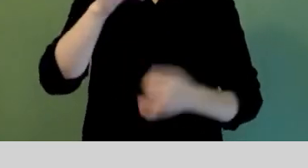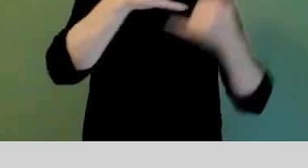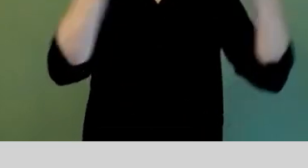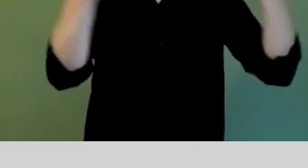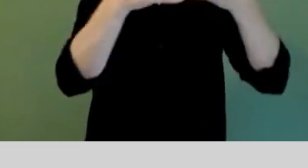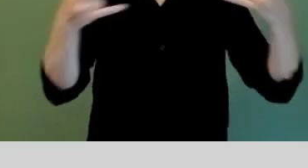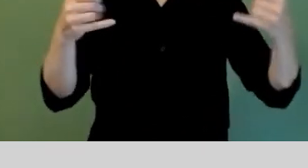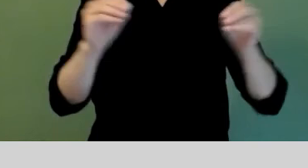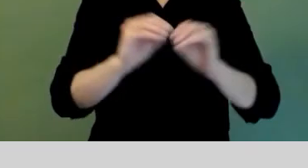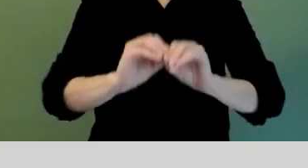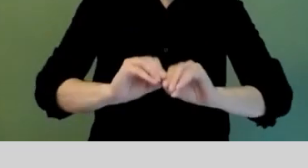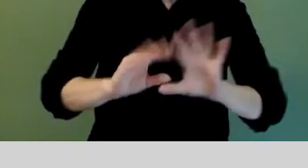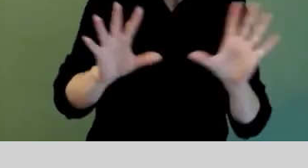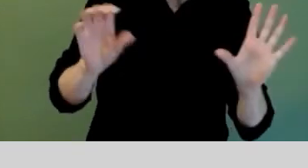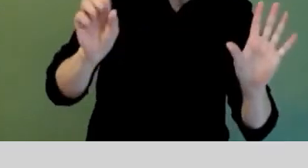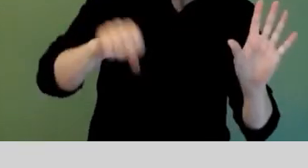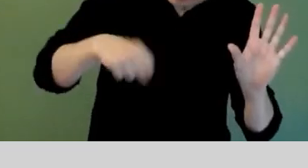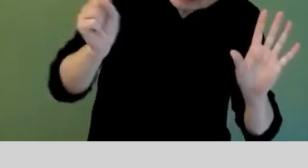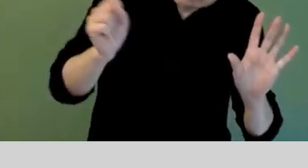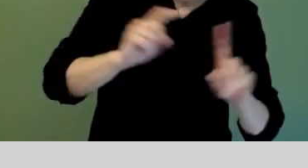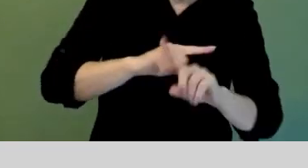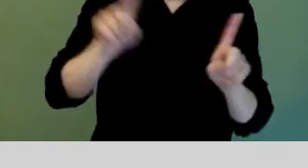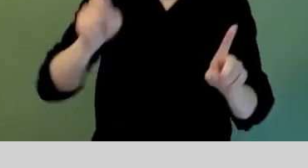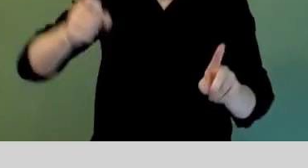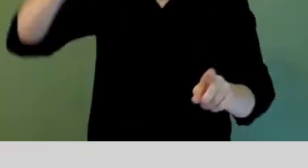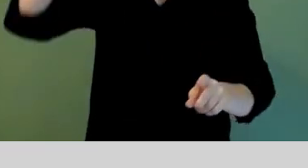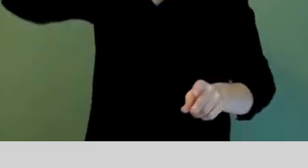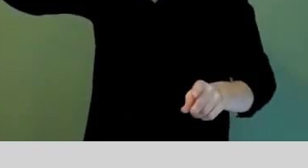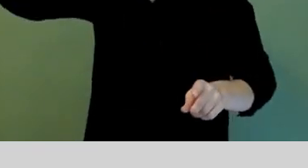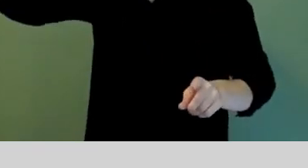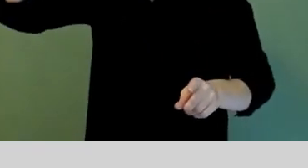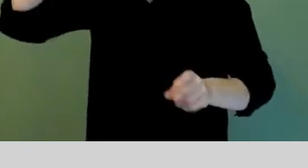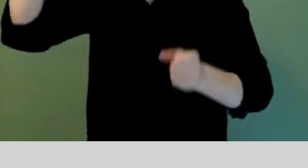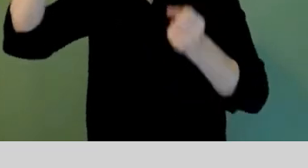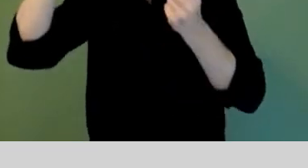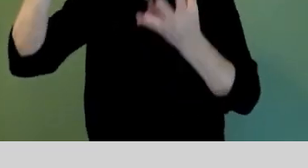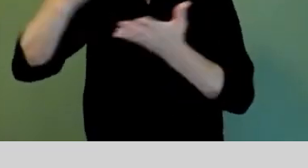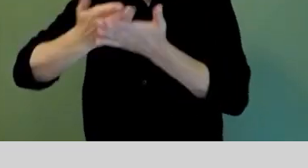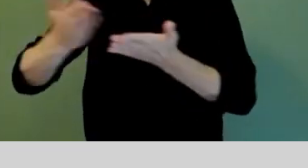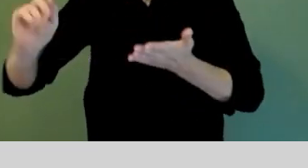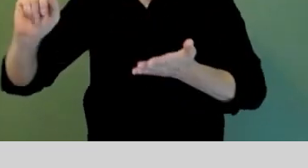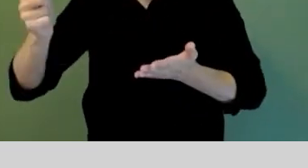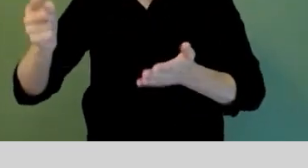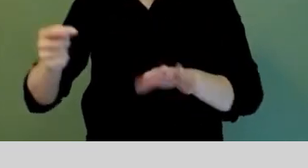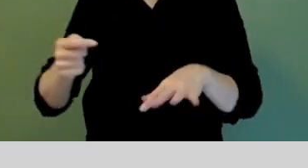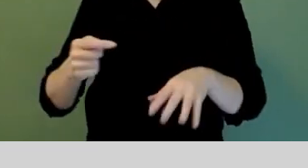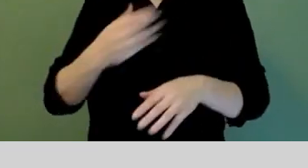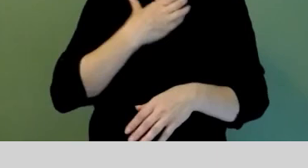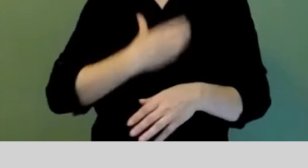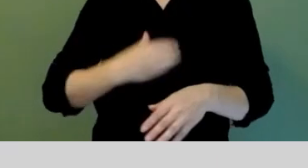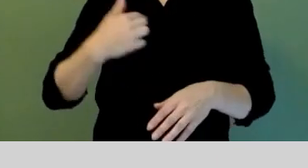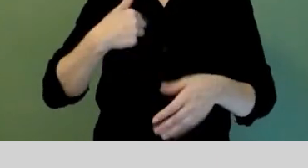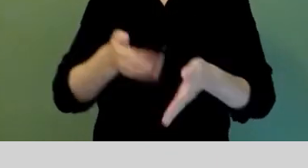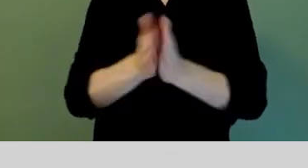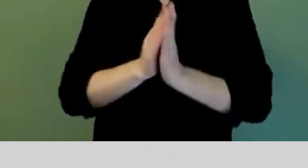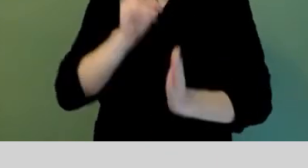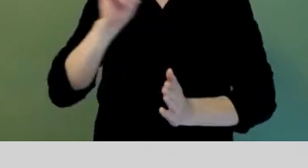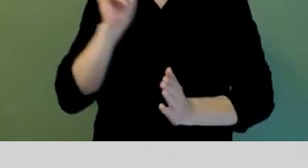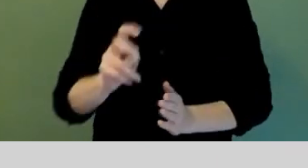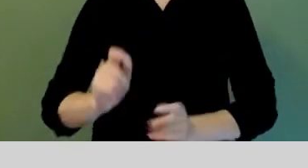but you need to know a lot more things. What would be cool is if I could ask Python to give me a result of a particular type